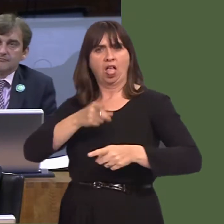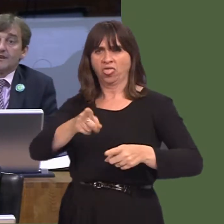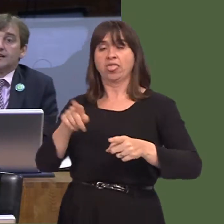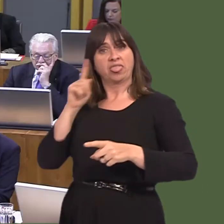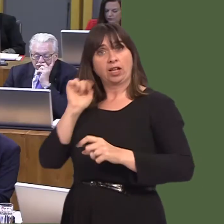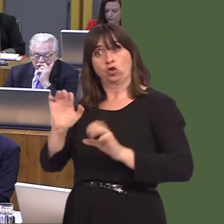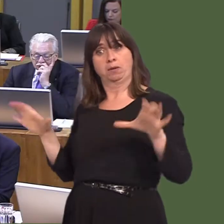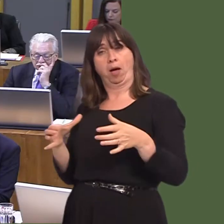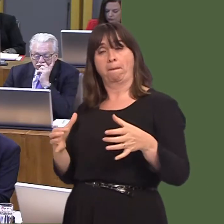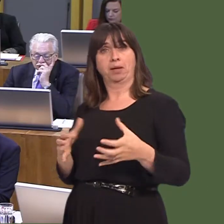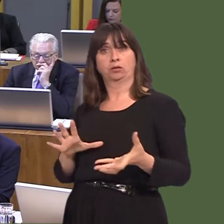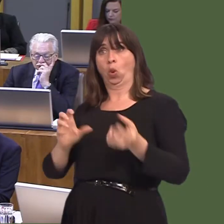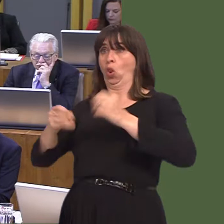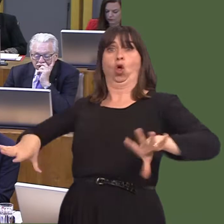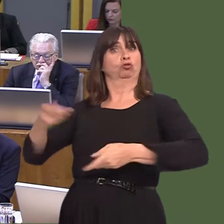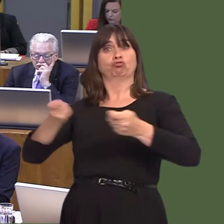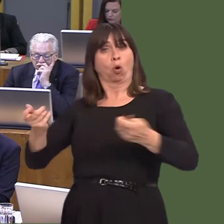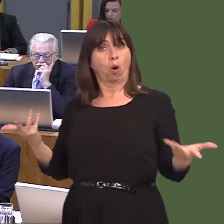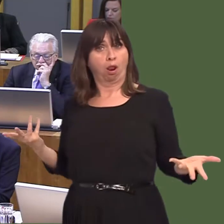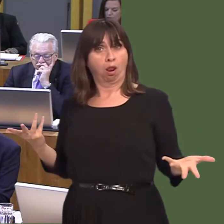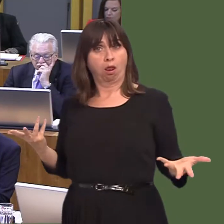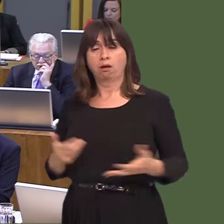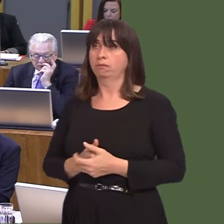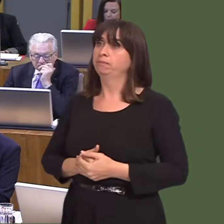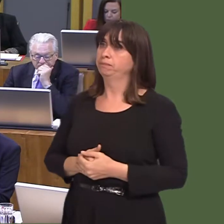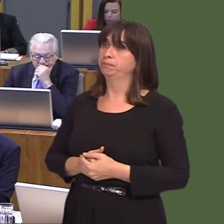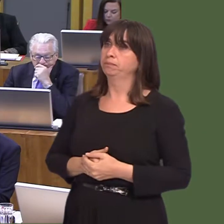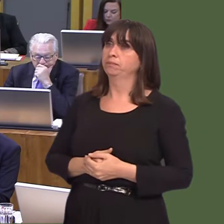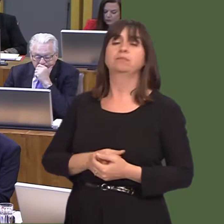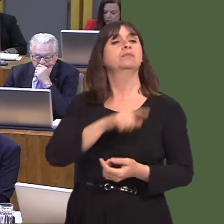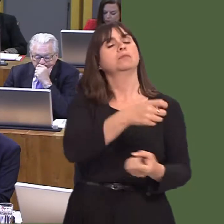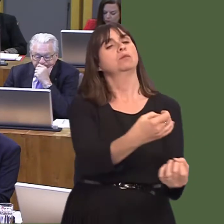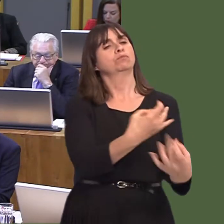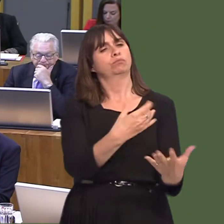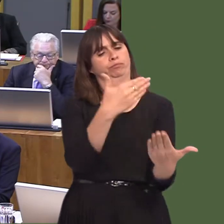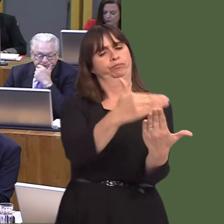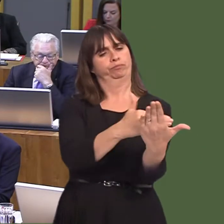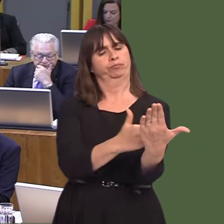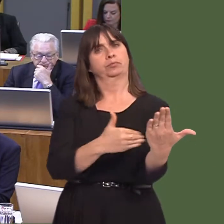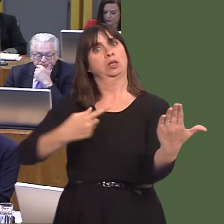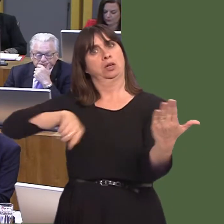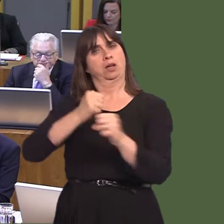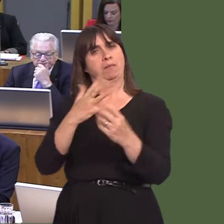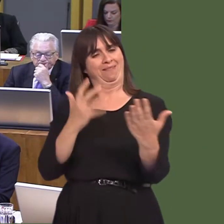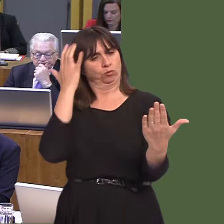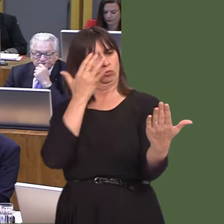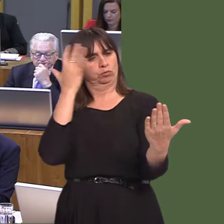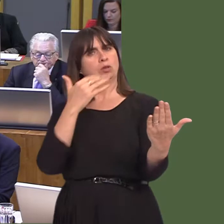Carwyn Jones AM: Well, first of all, there are a number of issues that the committee raises that we have to consider, but we are entitled to put forward a response as a Government